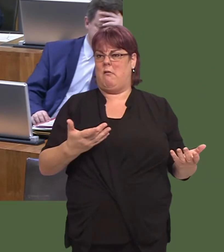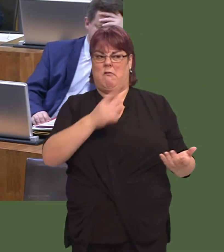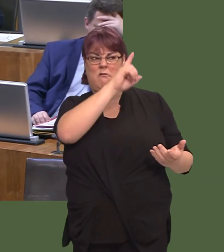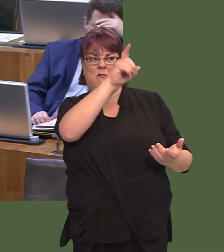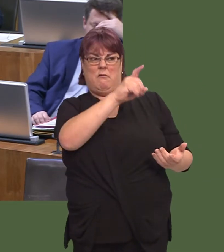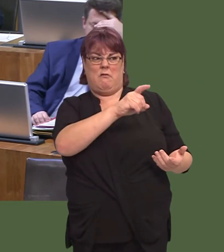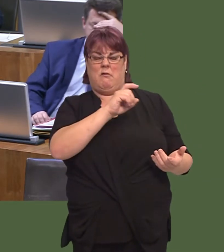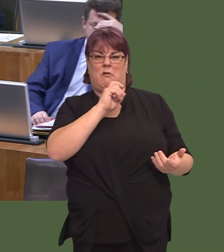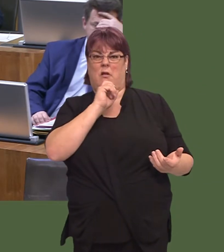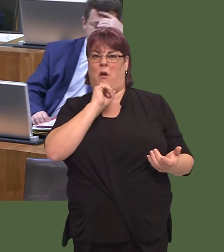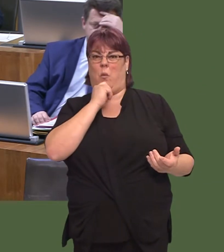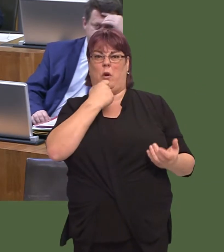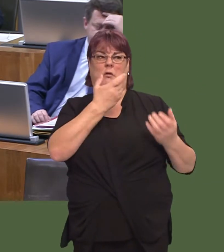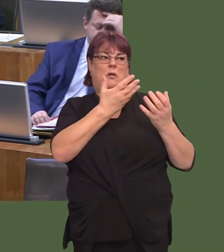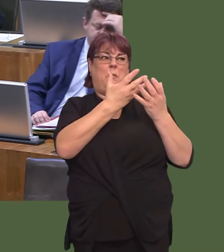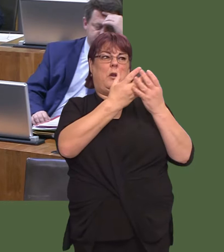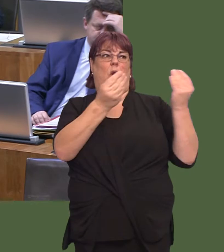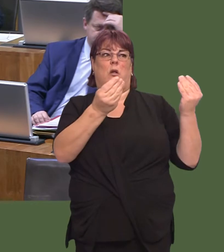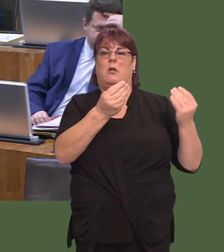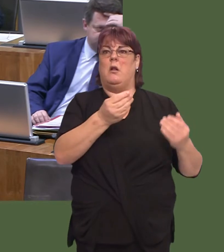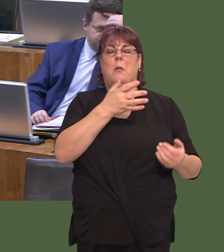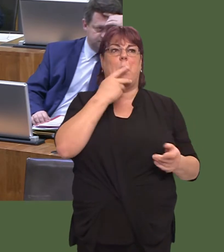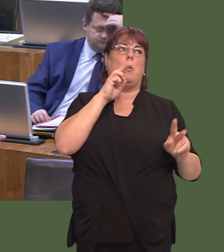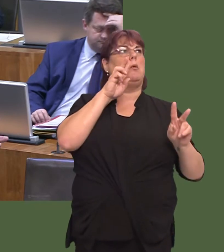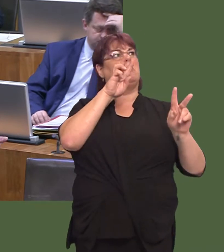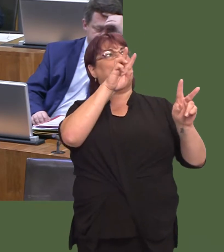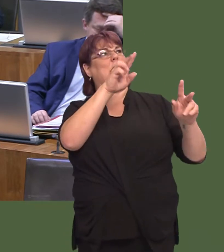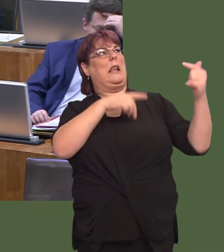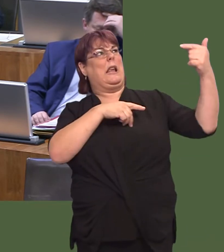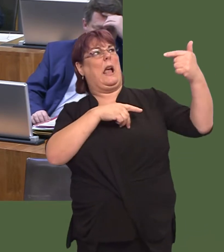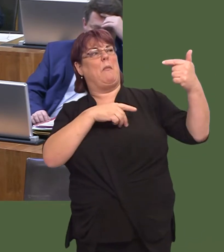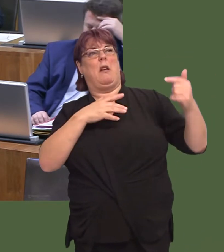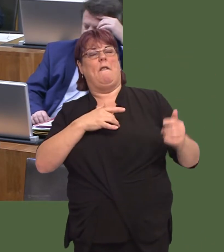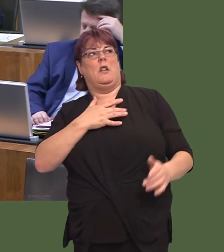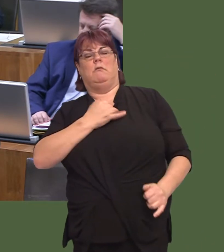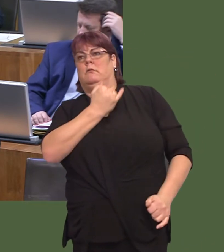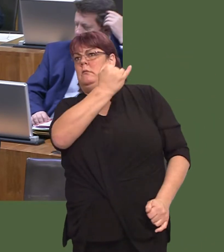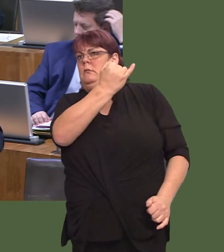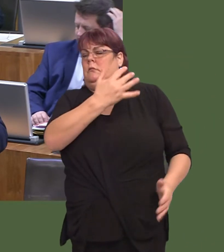Itís a physical manifestation of the border. People would see them as a breach of the peace agreement. Carwyn Jones: So itís an intractable problem.